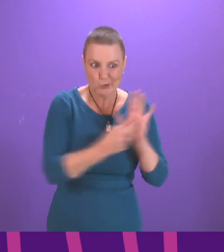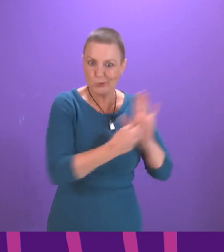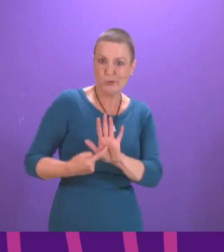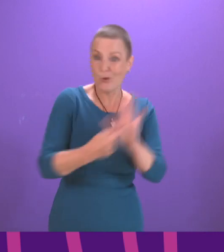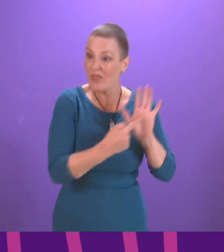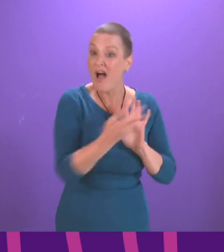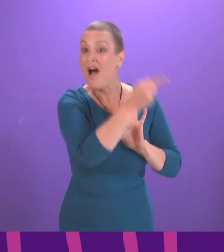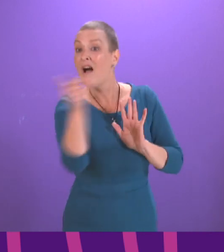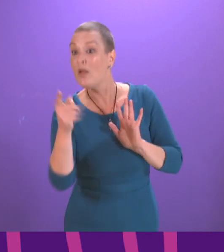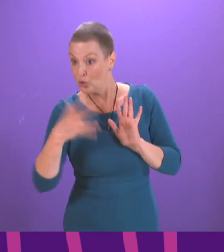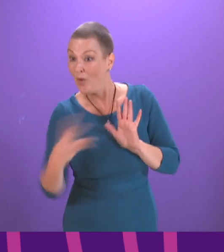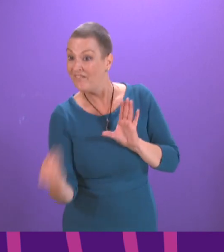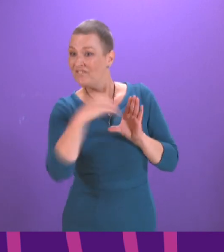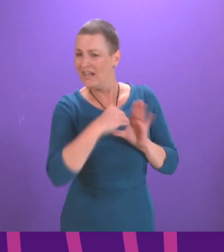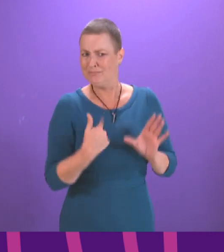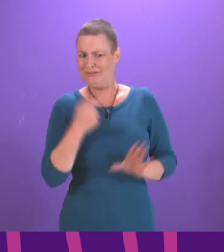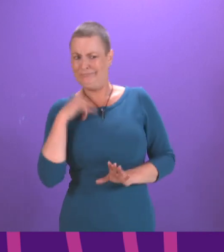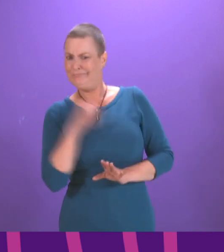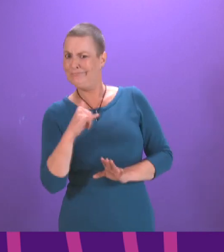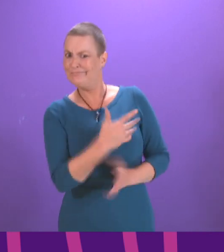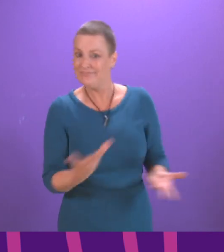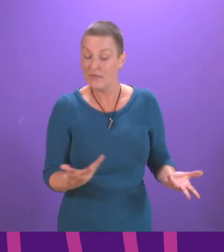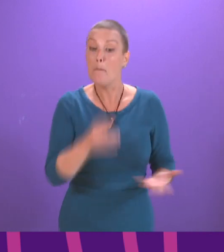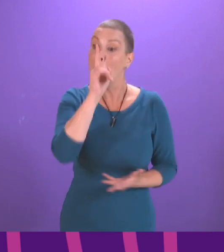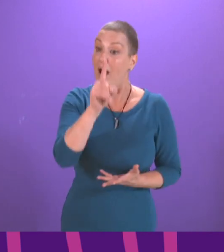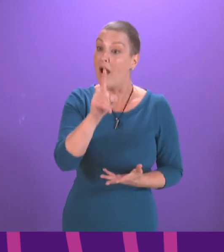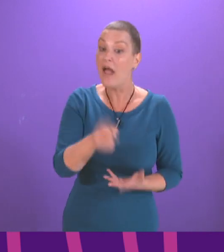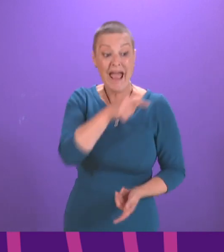commercial investor would invest. Of course, that changes if the majority shareholder is